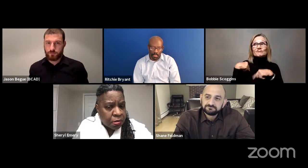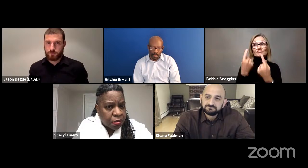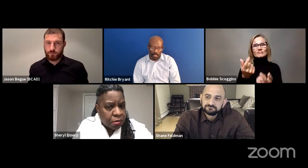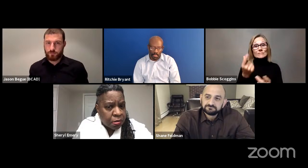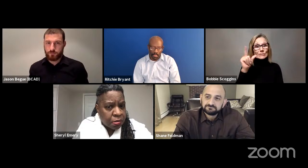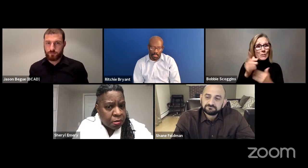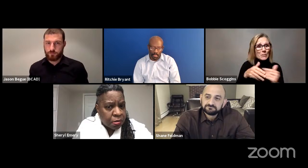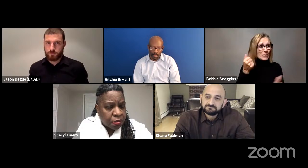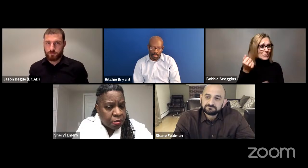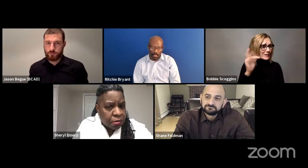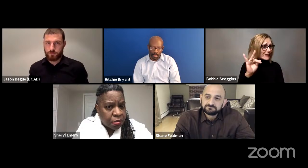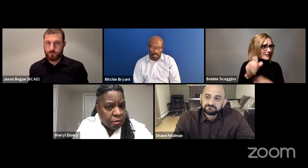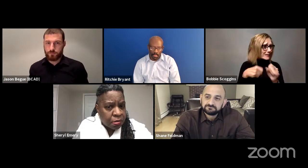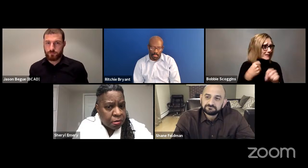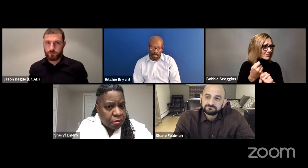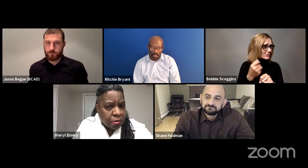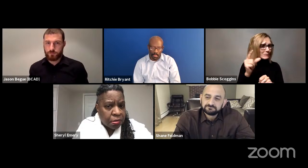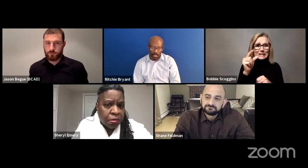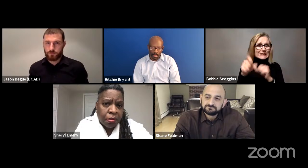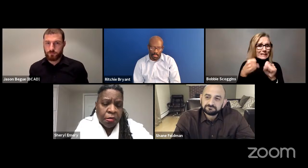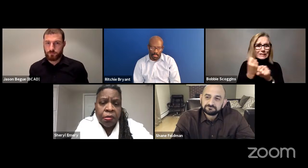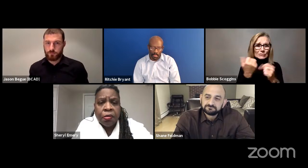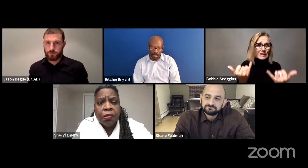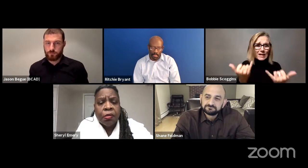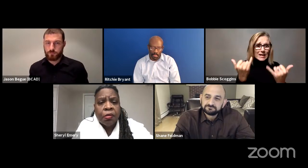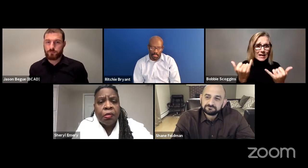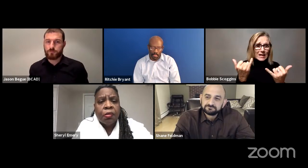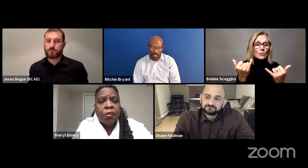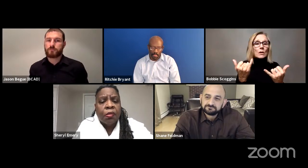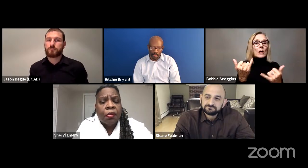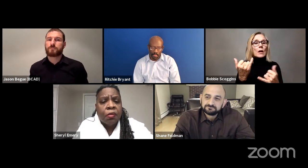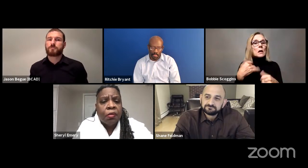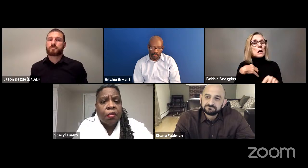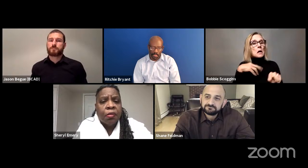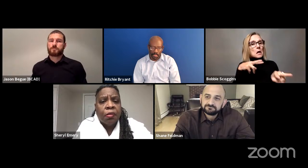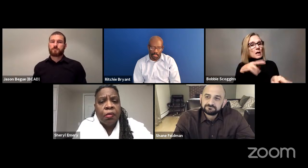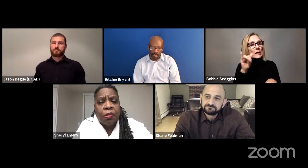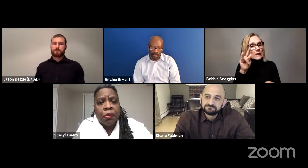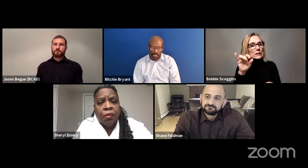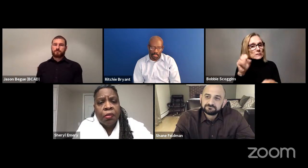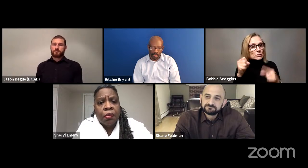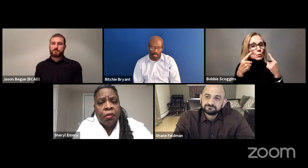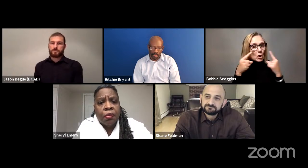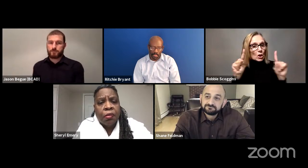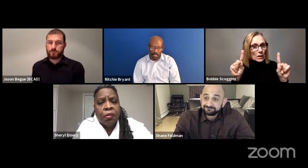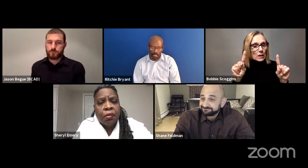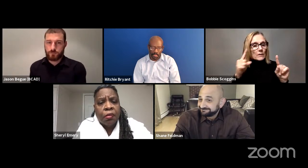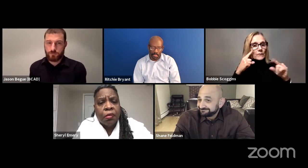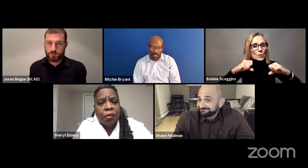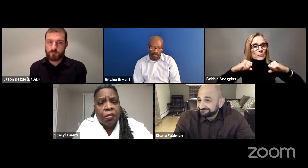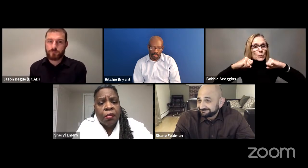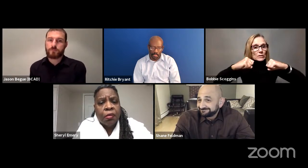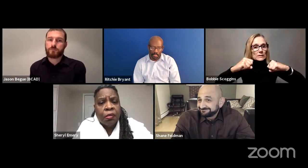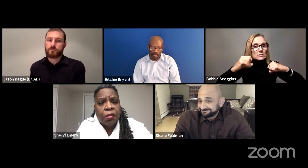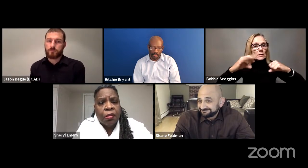place I believe since ‑‑ oh, I think it's 18 or 20 years now. And to be completely